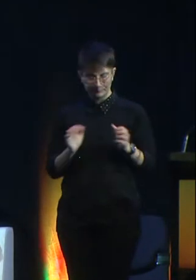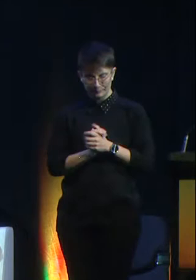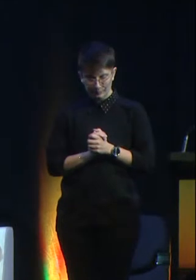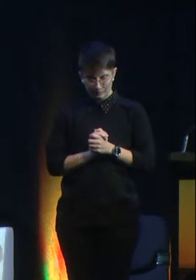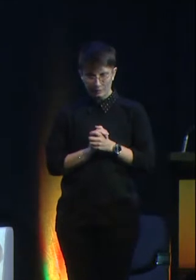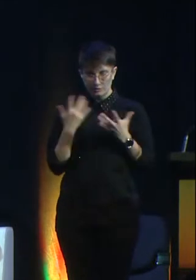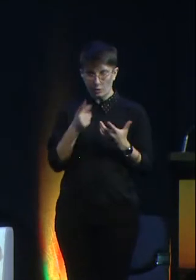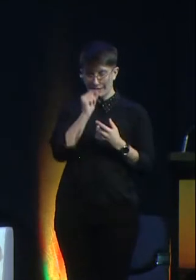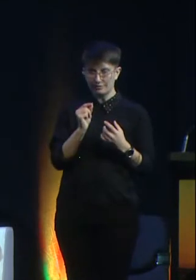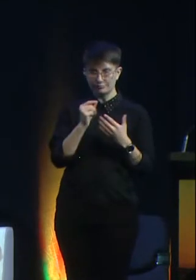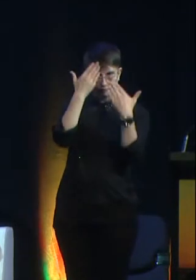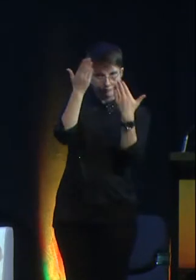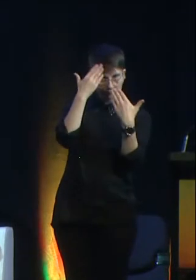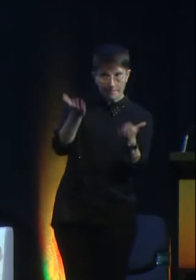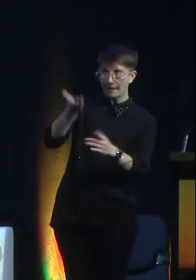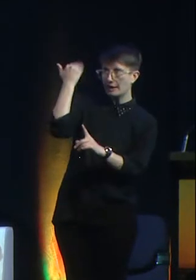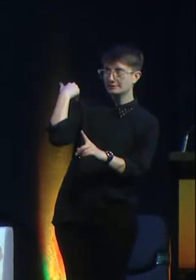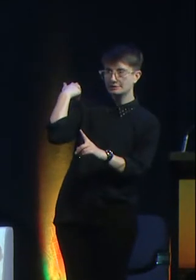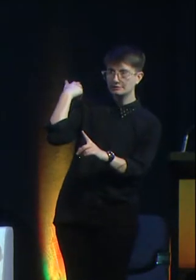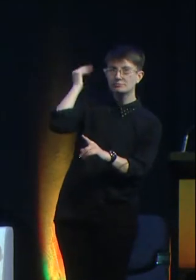our cultural awareness, and move on together as one.